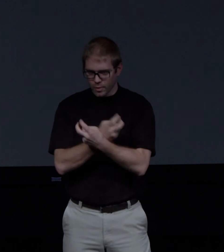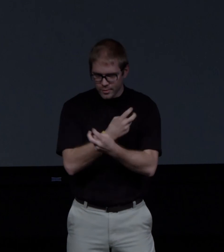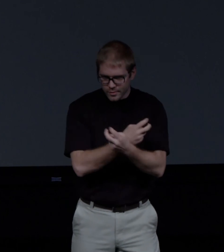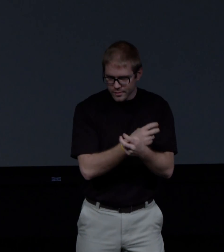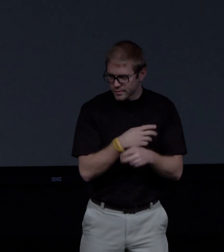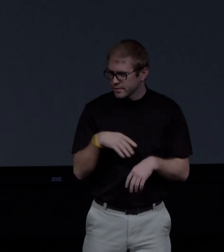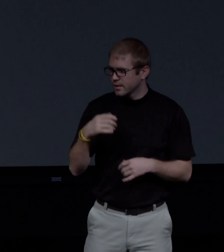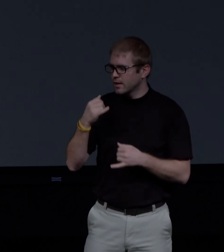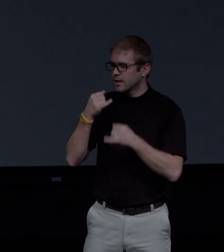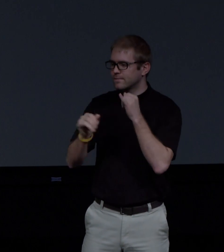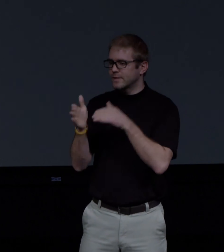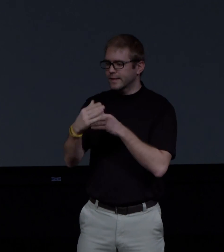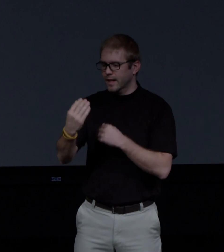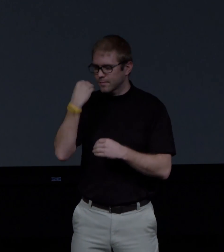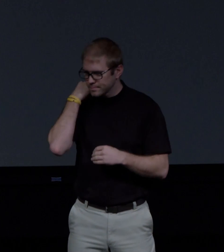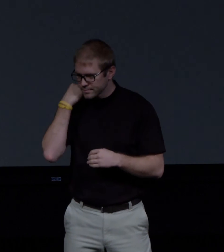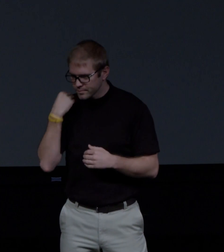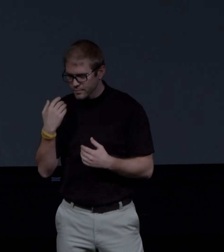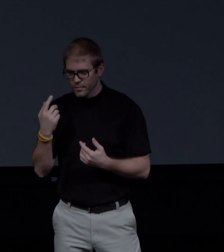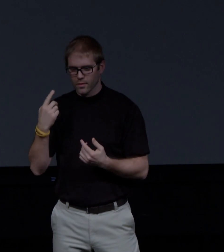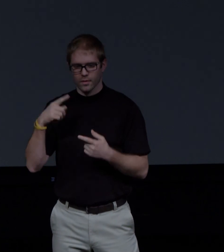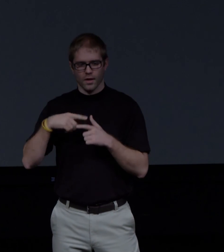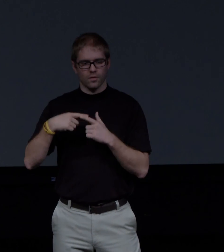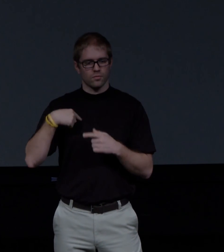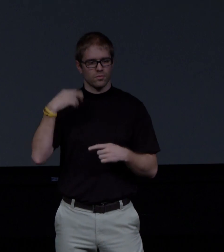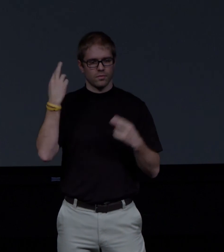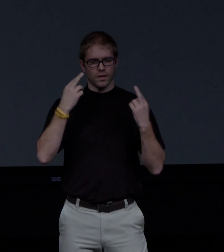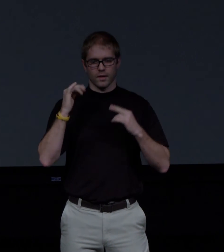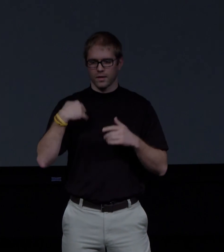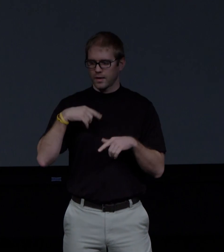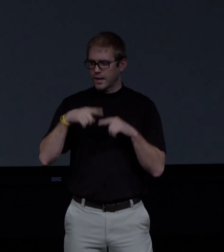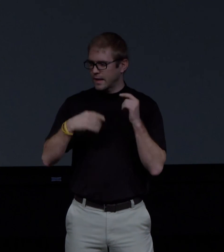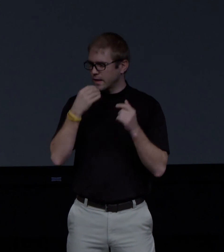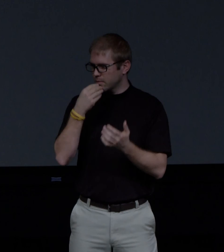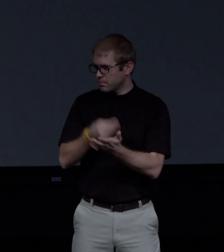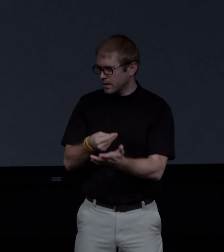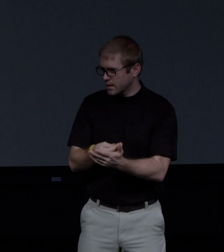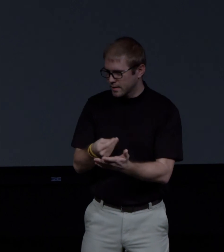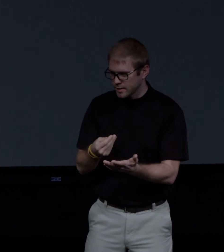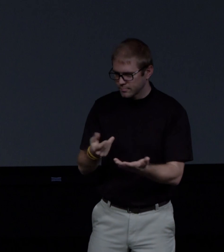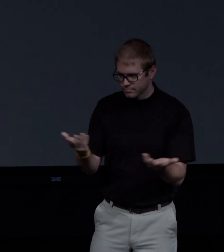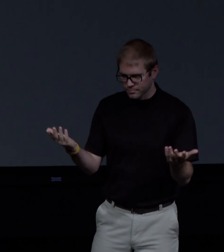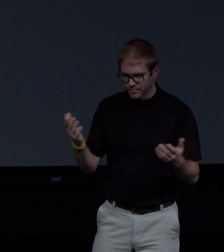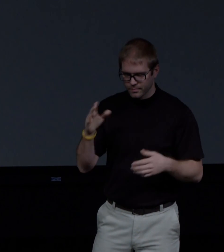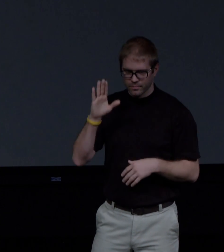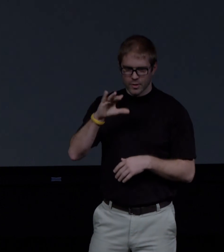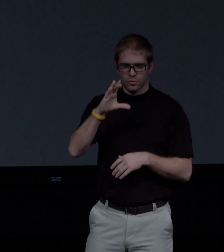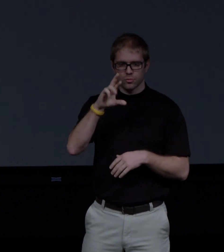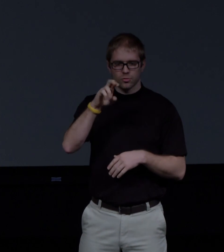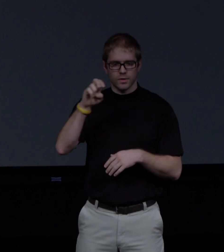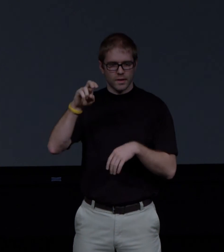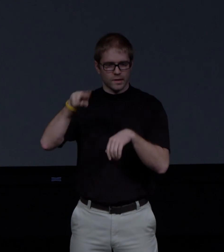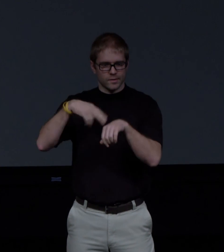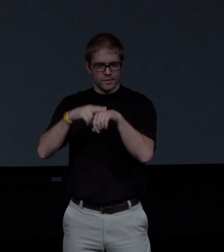Only when the last tree has been cut down, only when the last river has been poisoned, only when the last fish has been eaten,